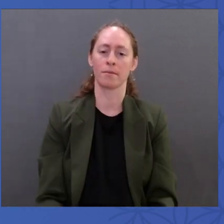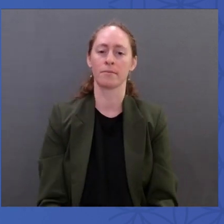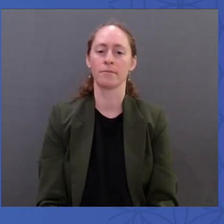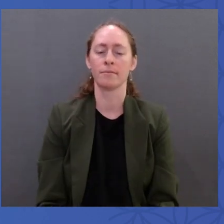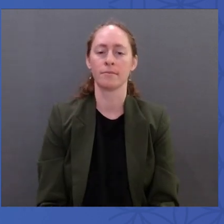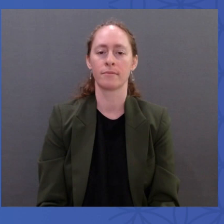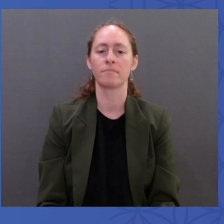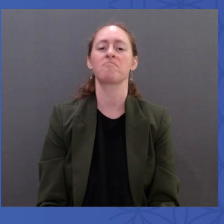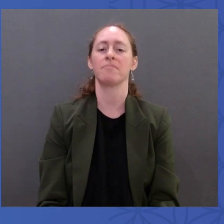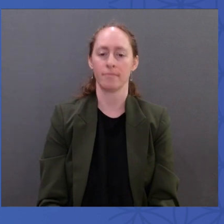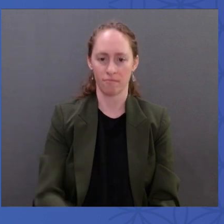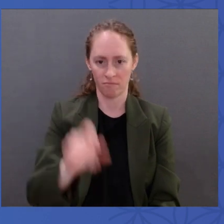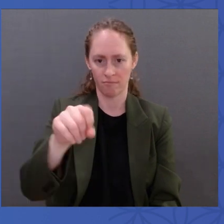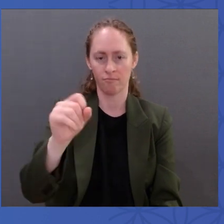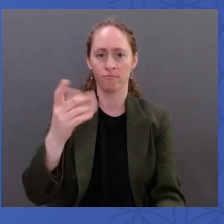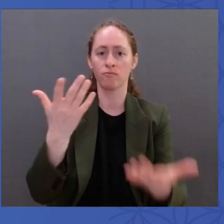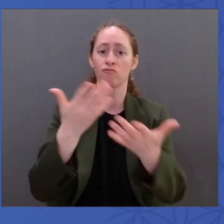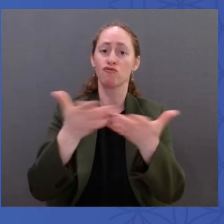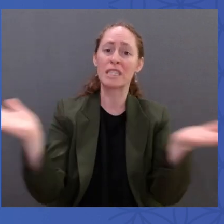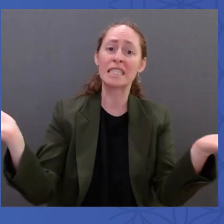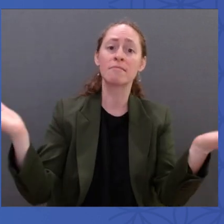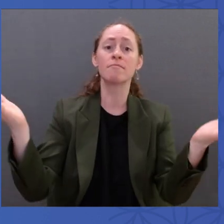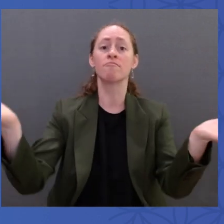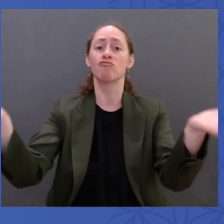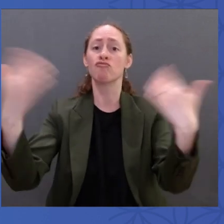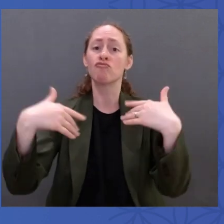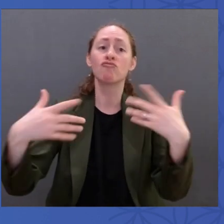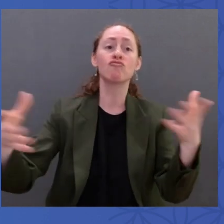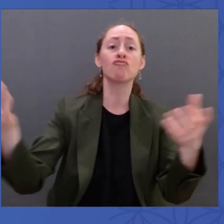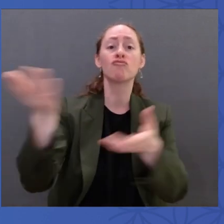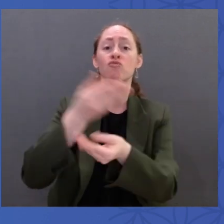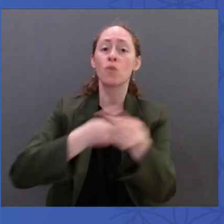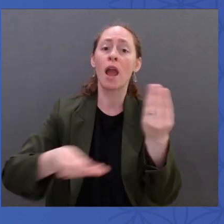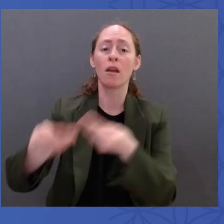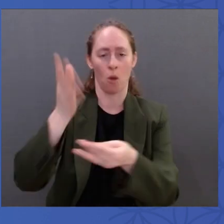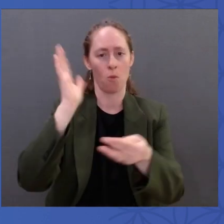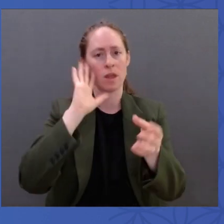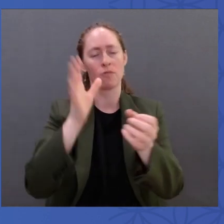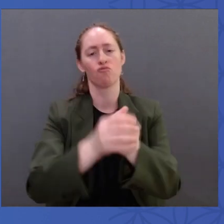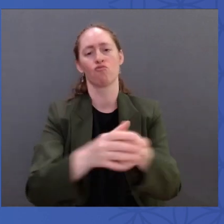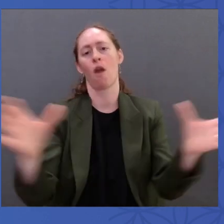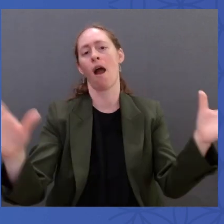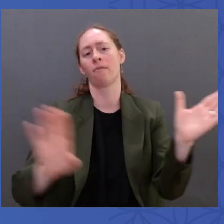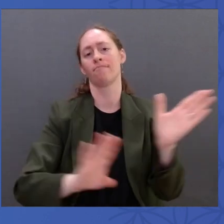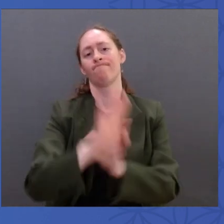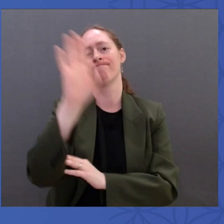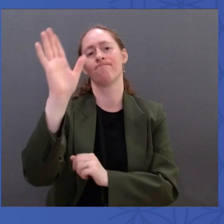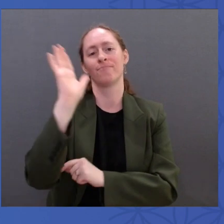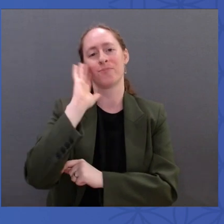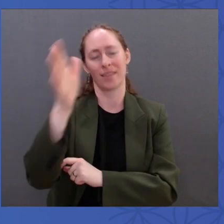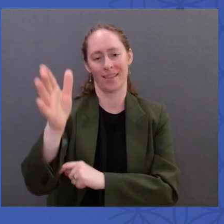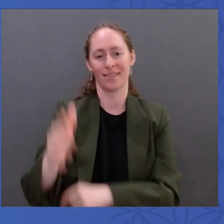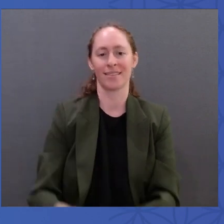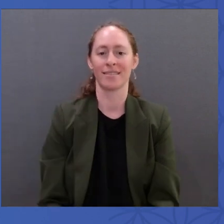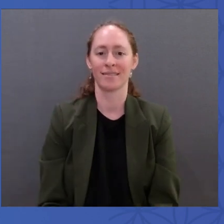Indo-Pacific region at a crucial time. The framework brings together some of our region's largest